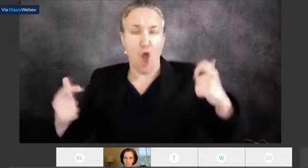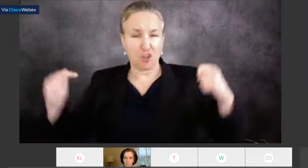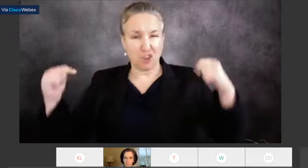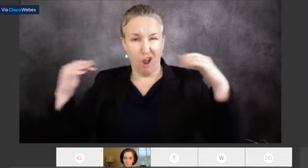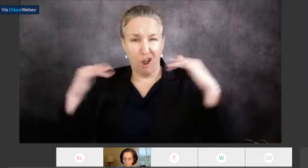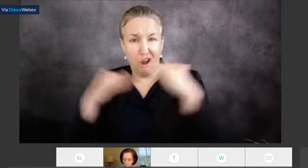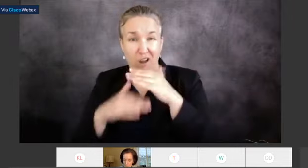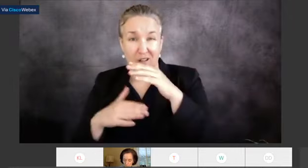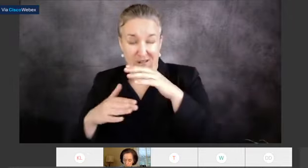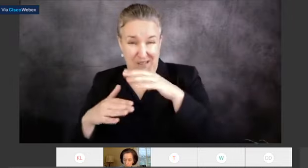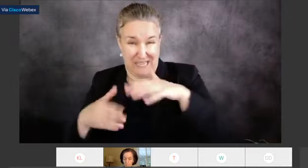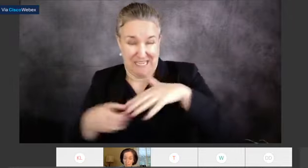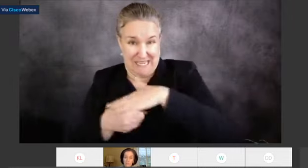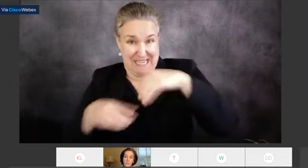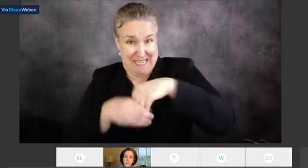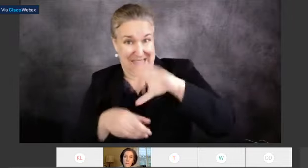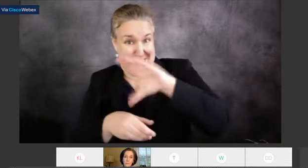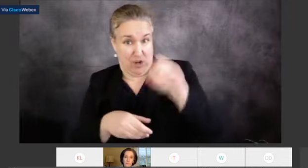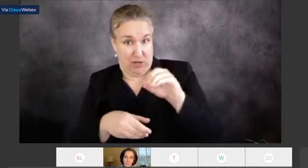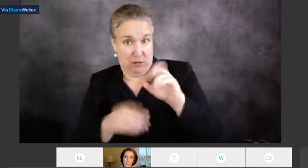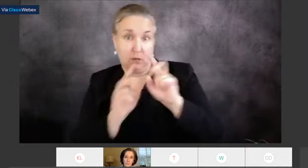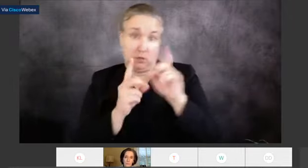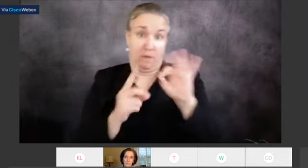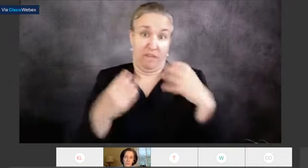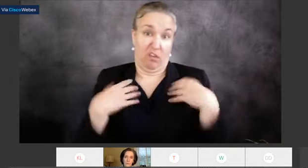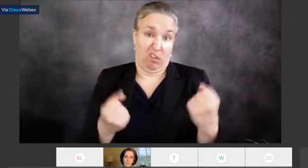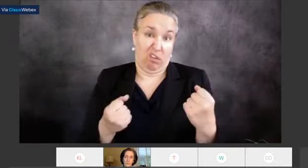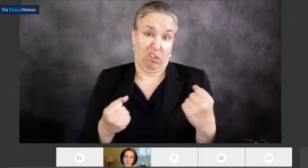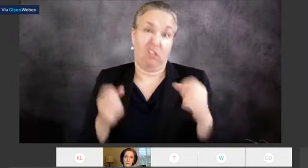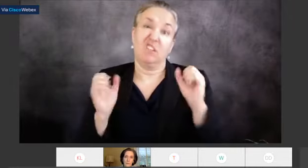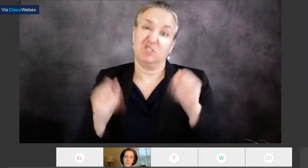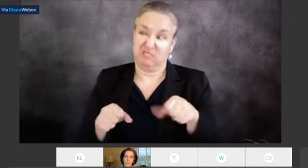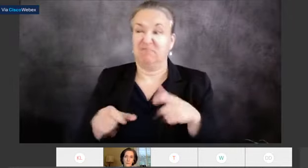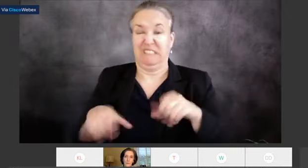county the department of health could uh take action to prevent if we